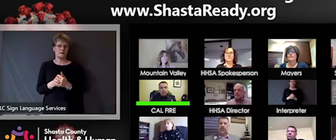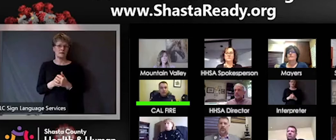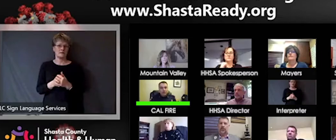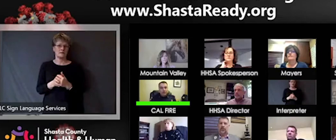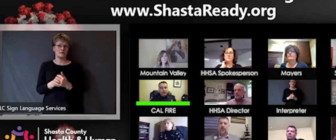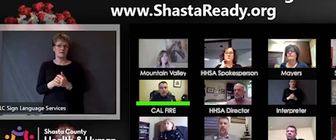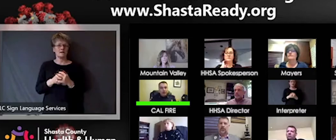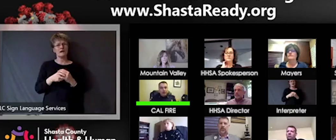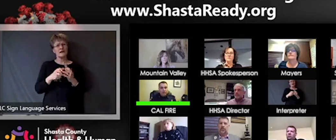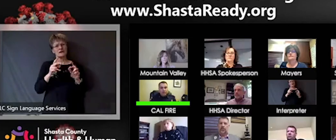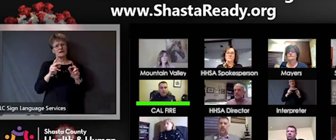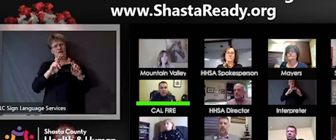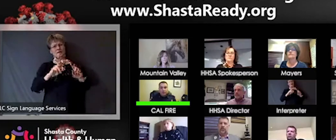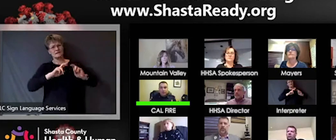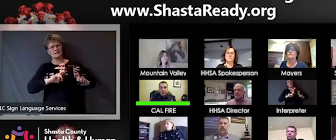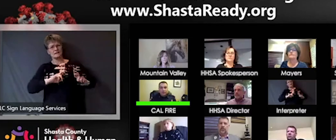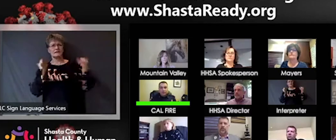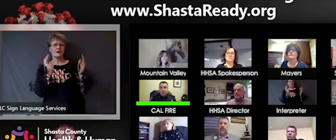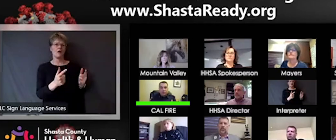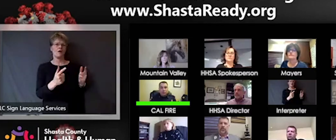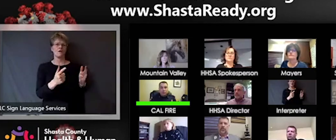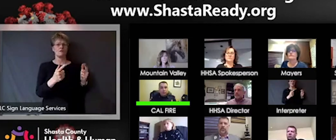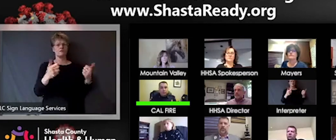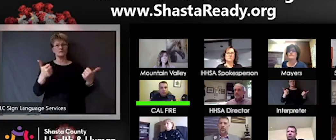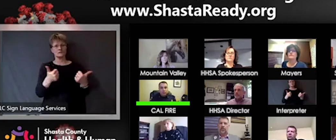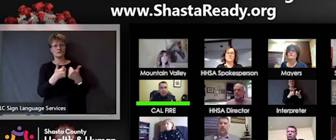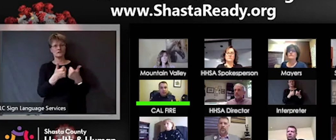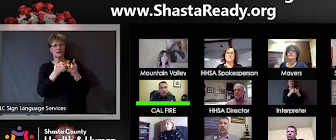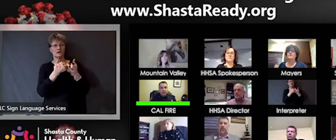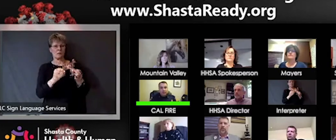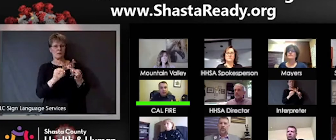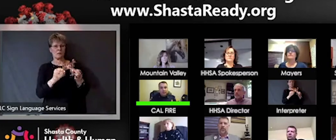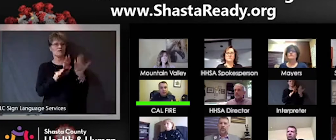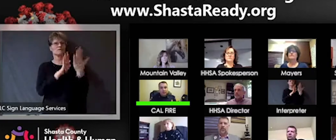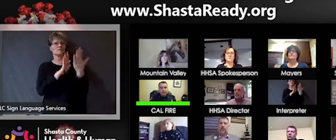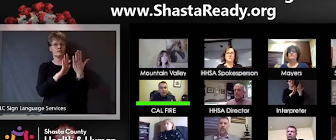large-scale fire camps, with our employees working in close proximity on